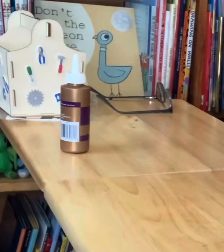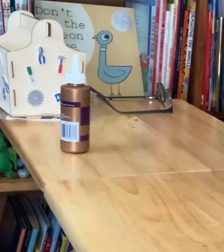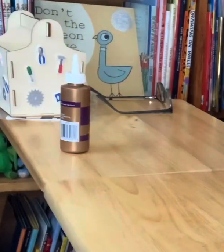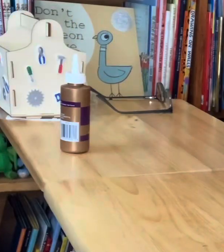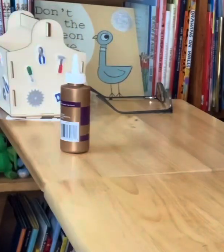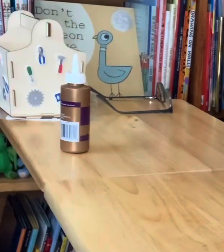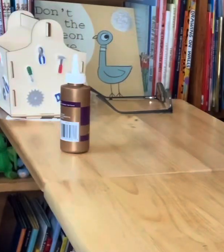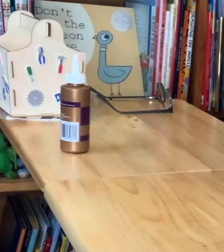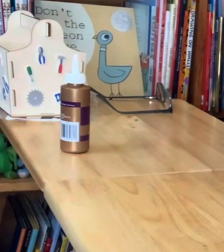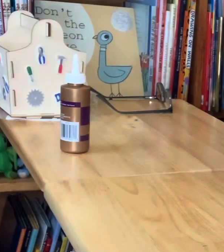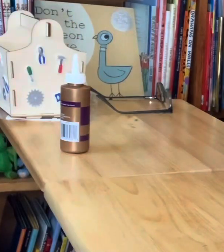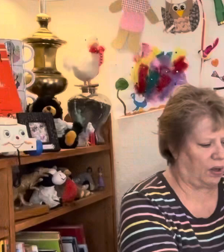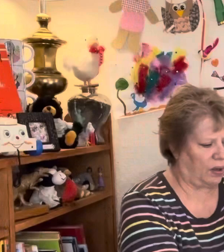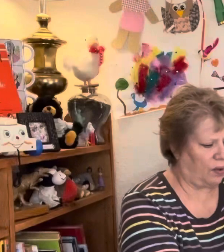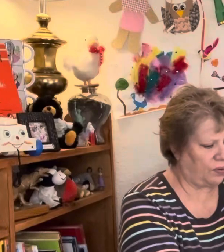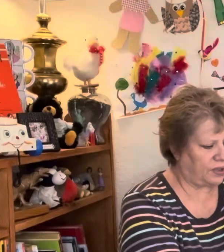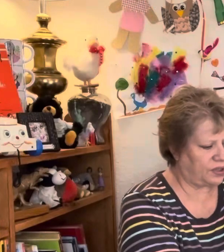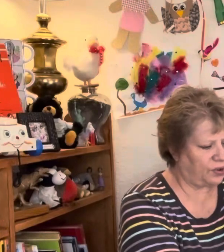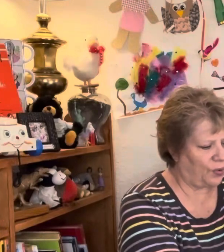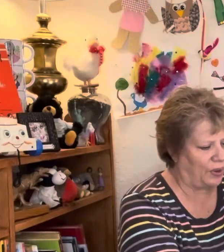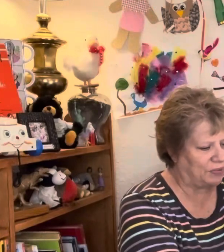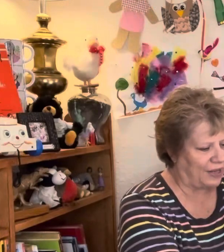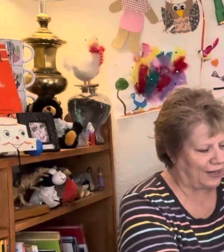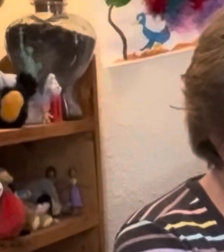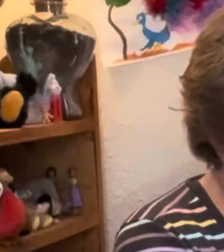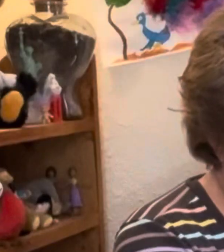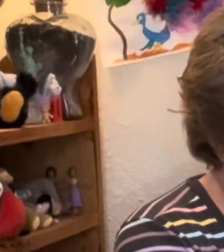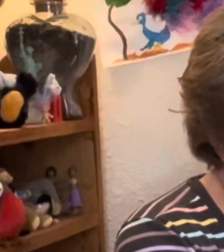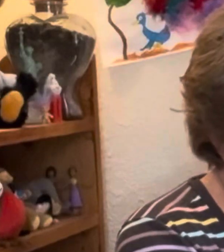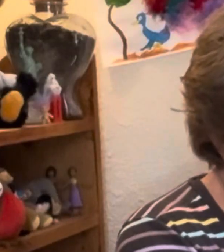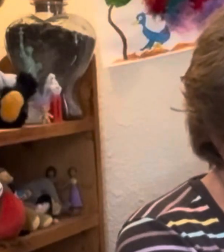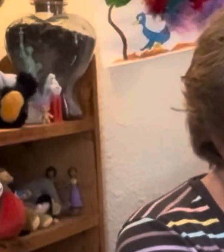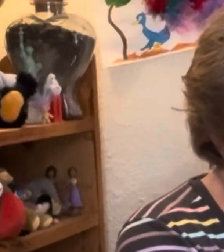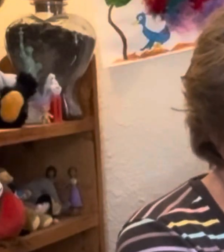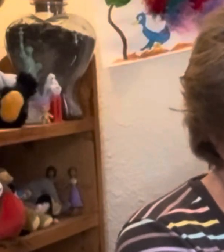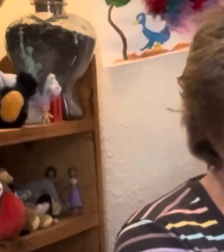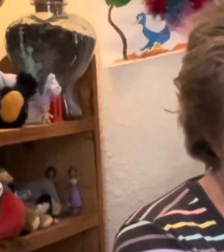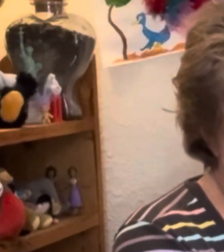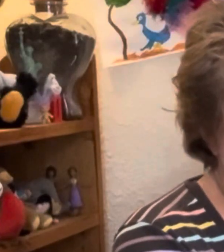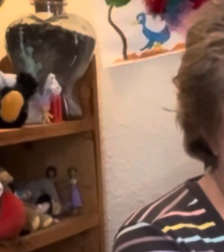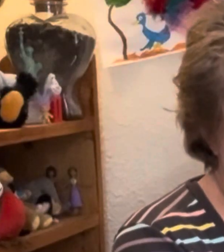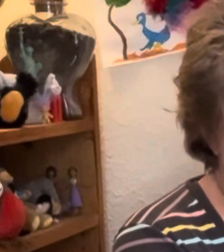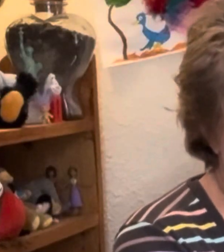Now all my tools are upside down. BARB: Oh, did you go upside down *blink* again, Mr. Buster?